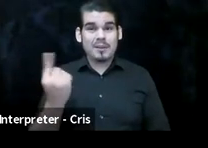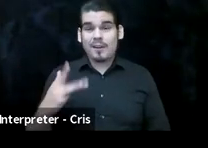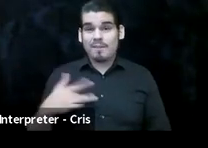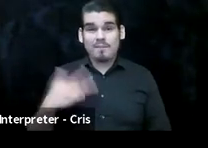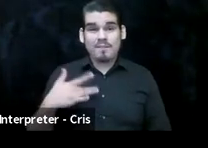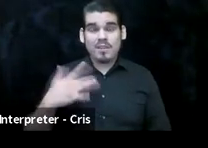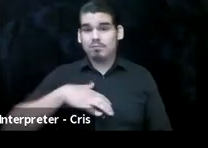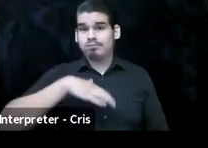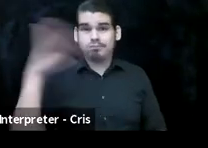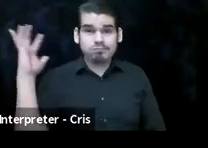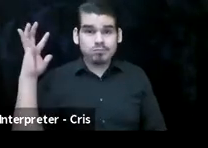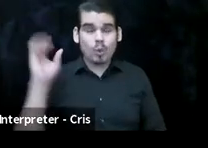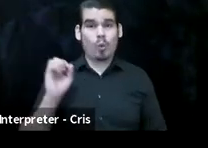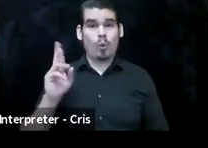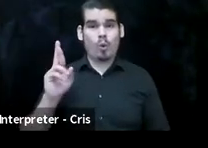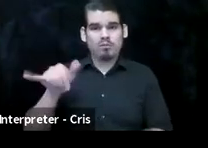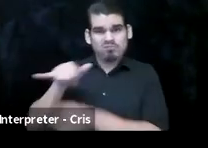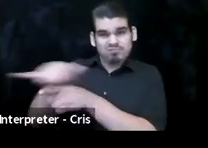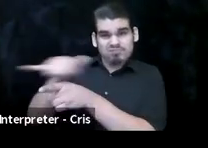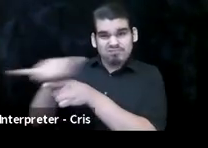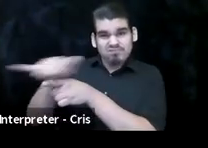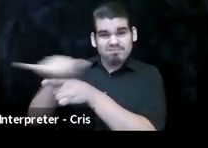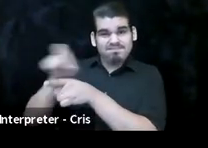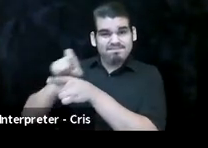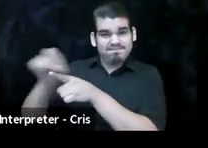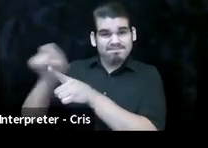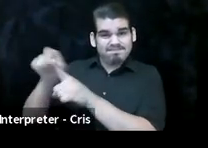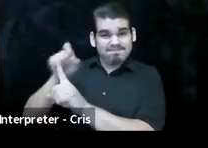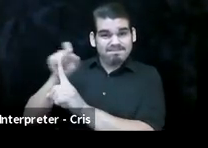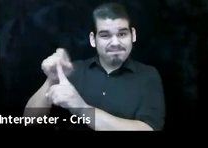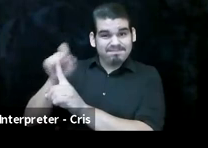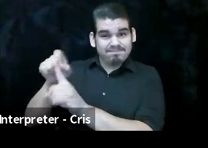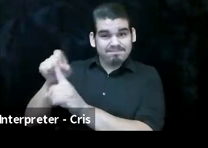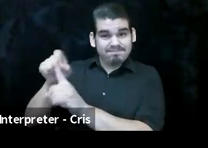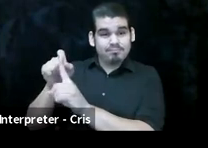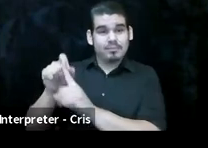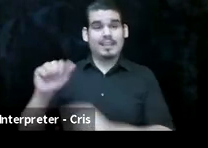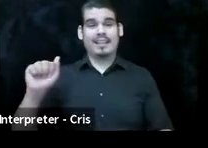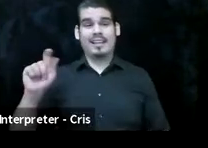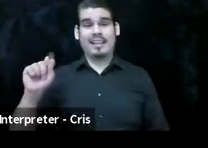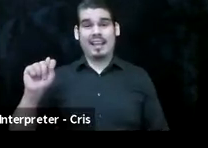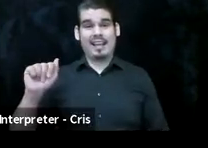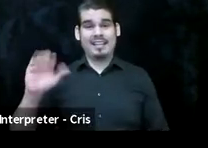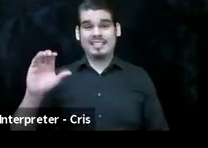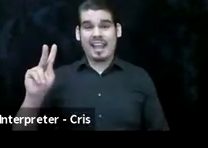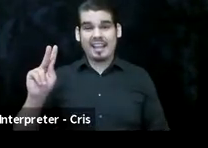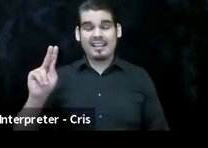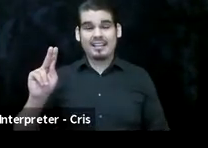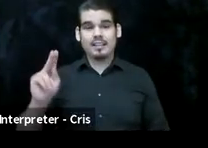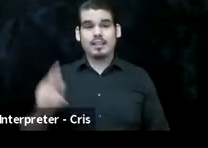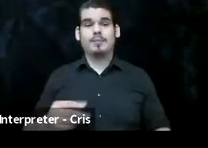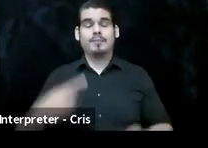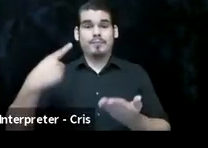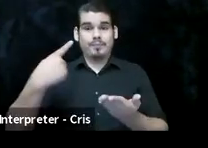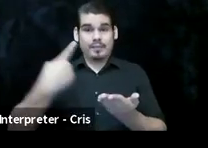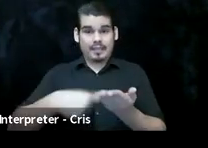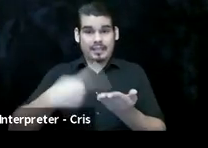RAD Region II: And it's why we brought up the idea of attack the or I shouldn't be using the word attack I apologize for that, but arguing the idea versus the person calling in.